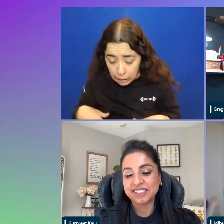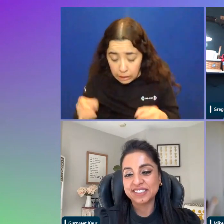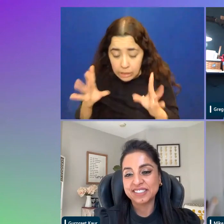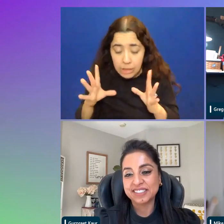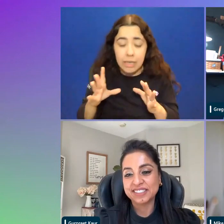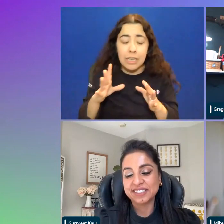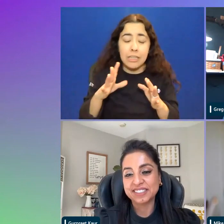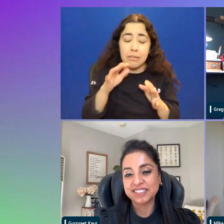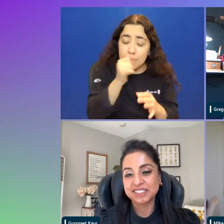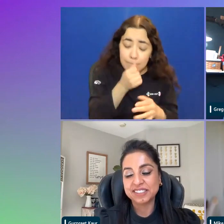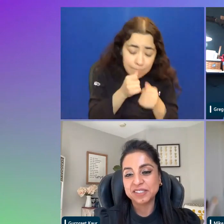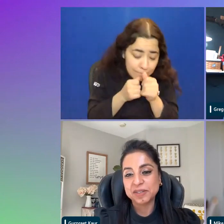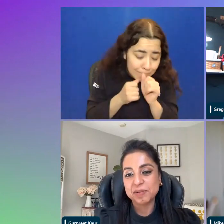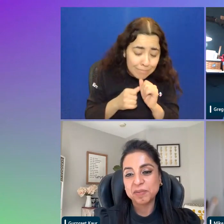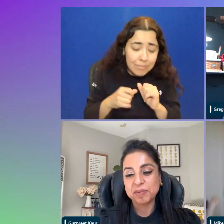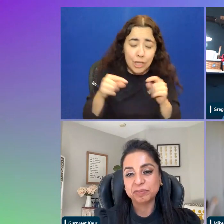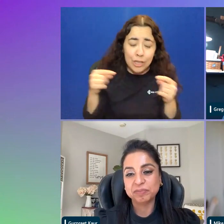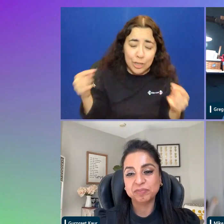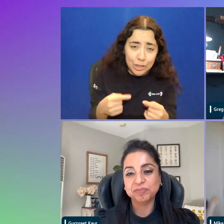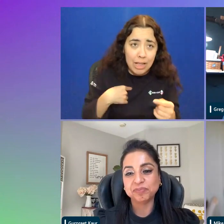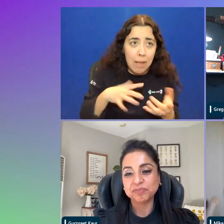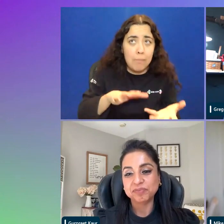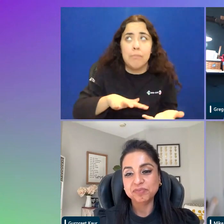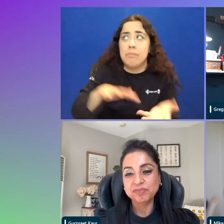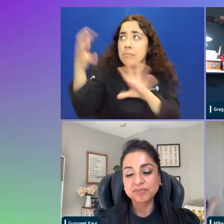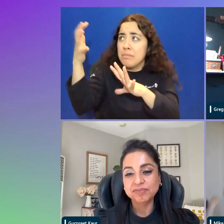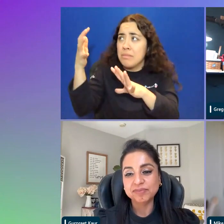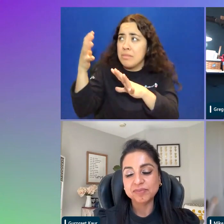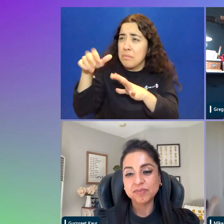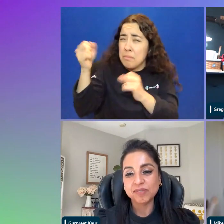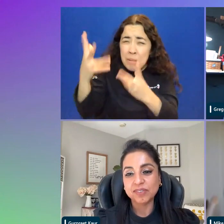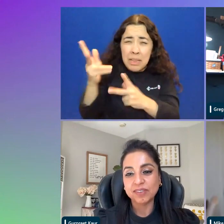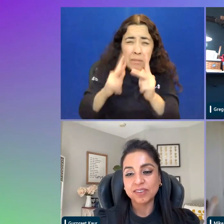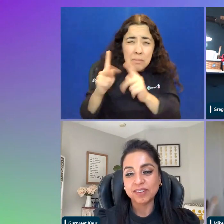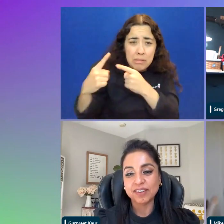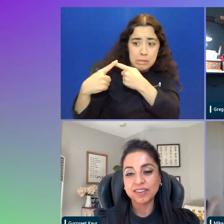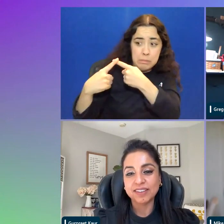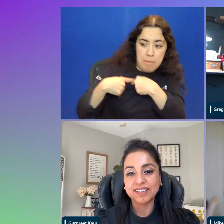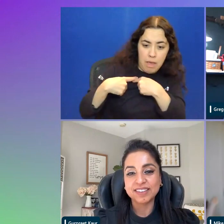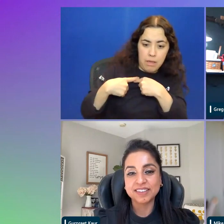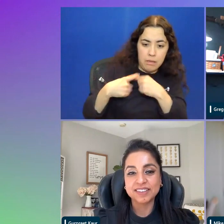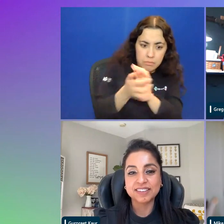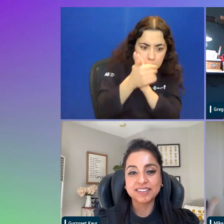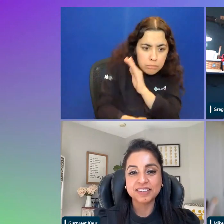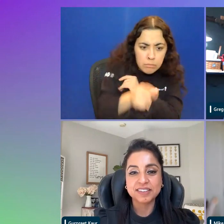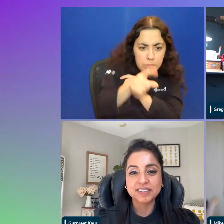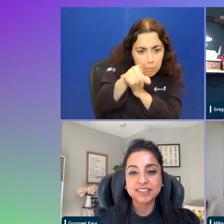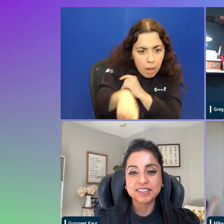I'm really messing this up. And a lot of people are depending on me to be good at this, and, uh, you know, and so if you're out